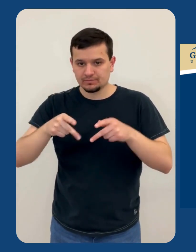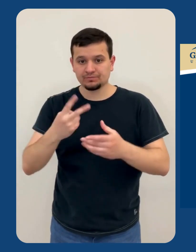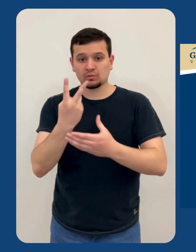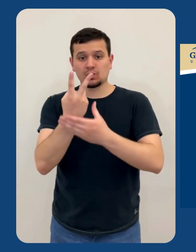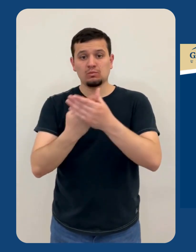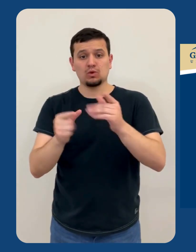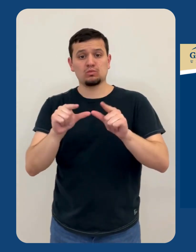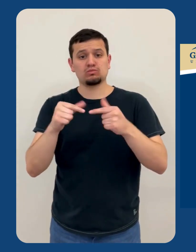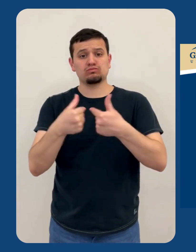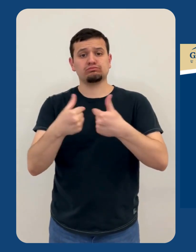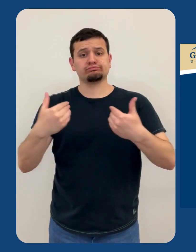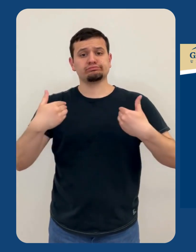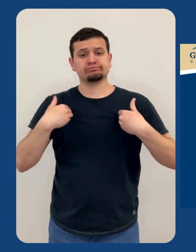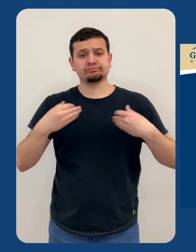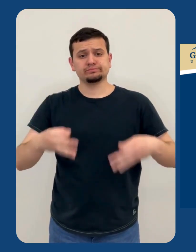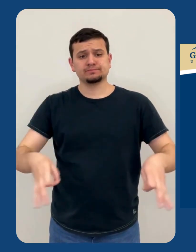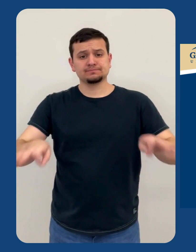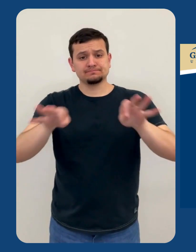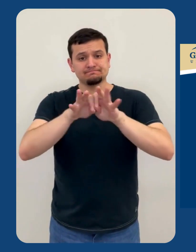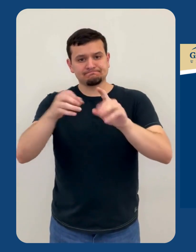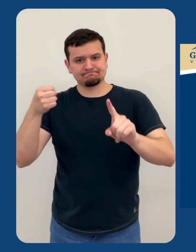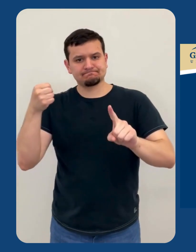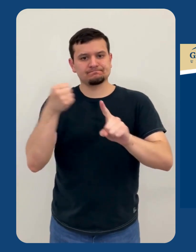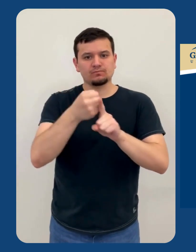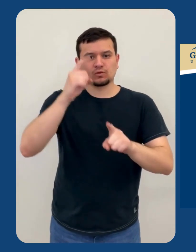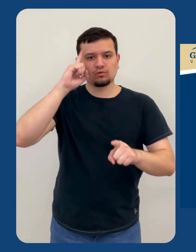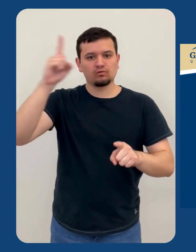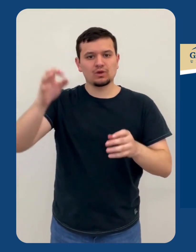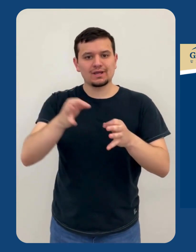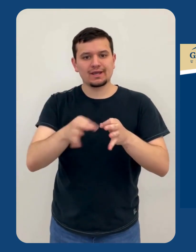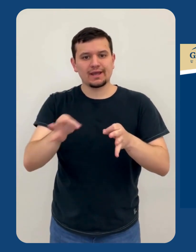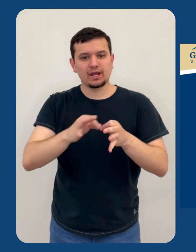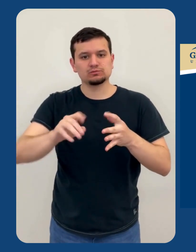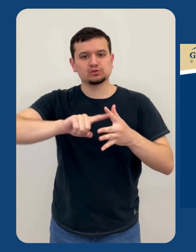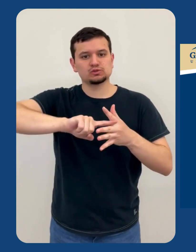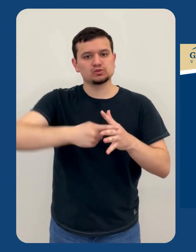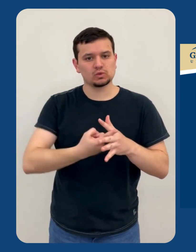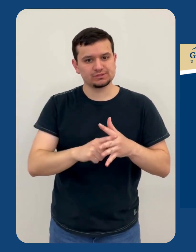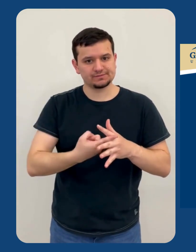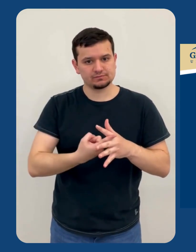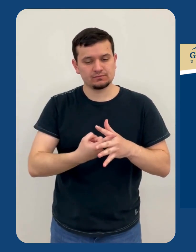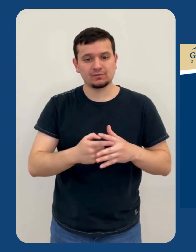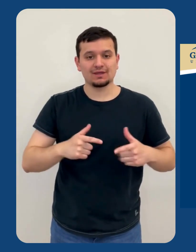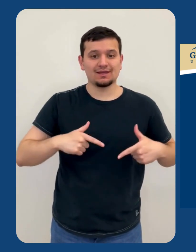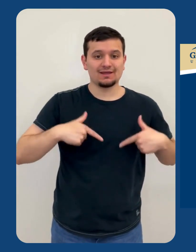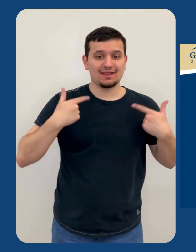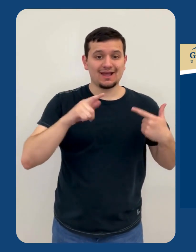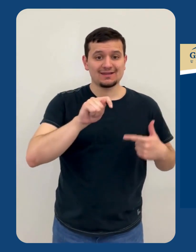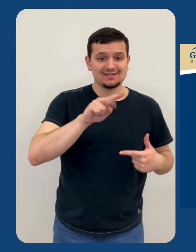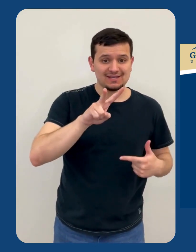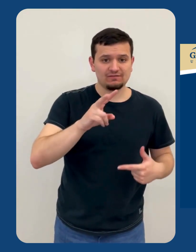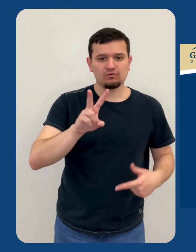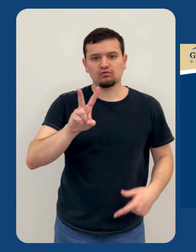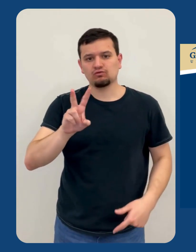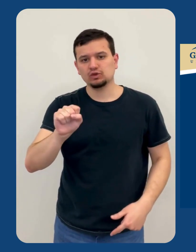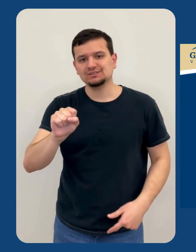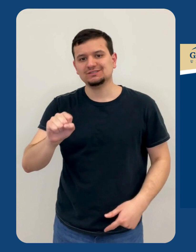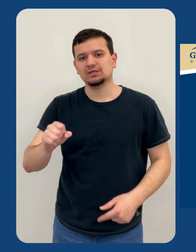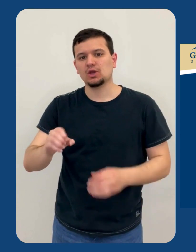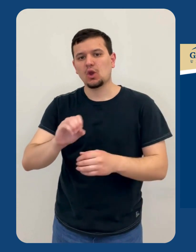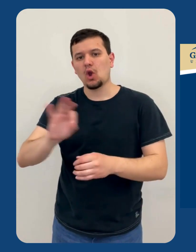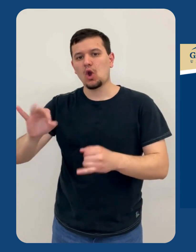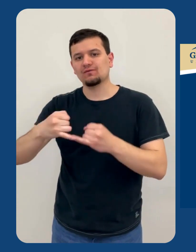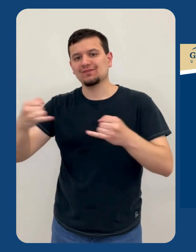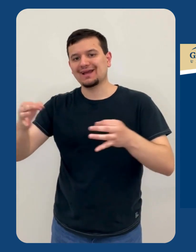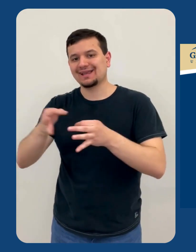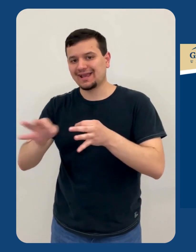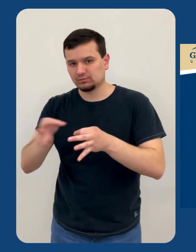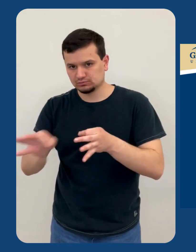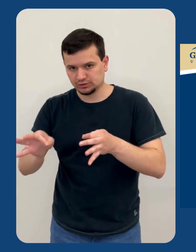Both groups had a significant main effect for caption source (live TV captions versus offline captions).